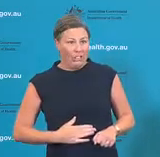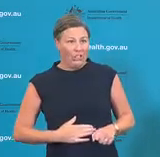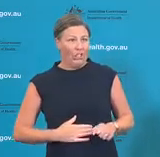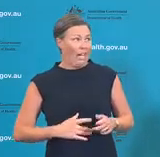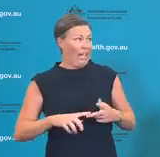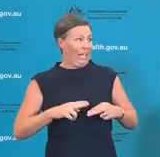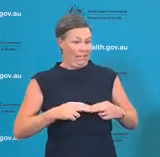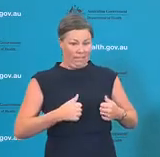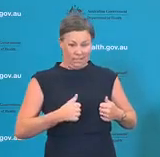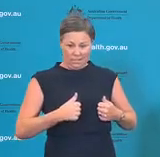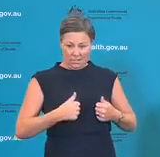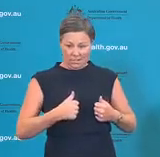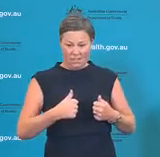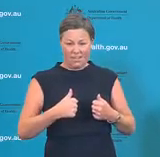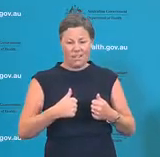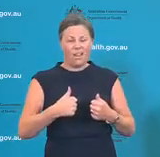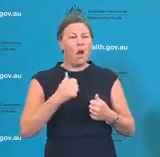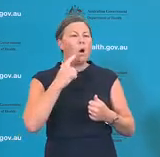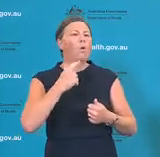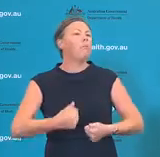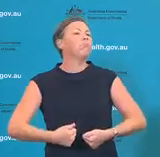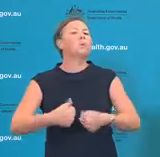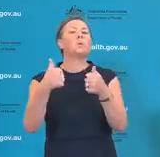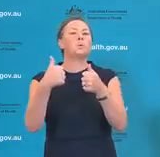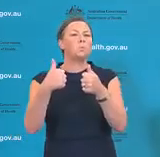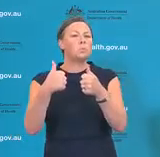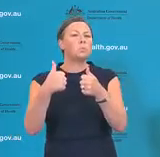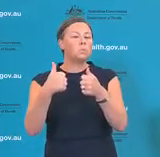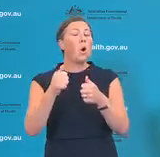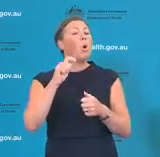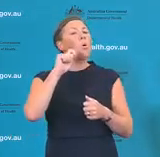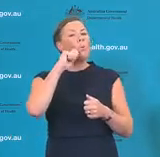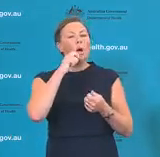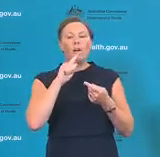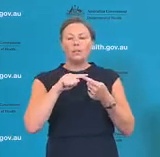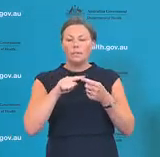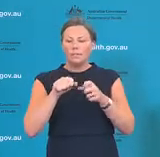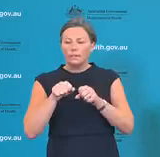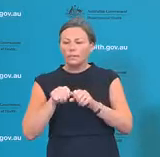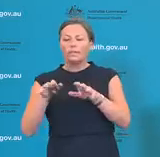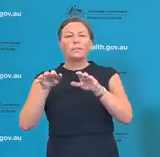this. We know and we will continue to see outbreaks as we have. It gives us the